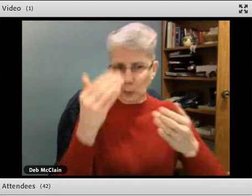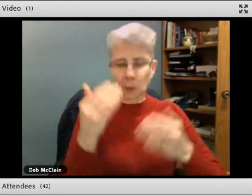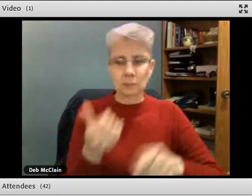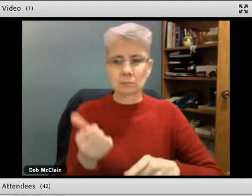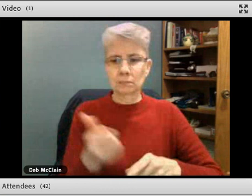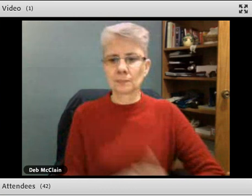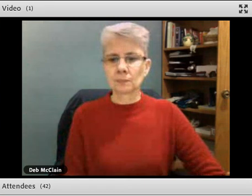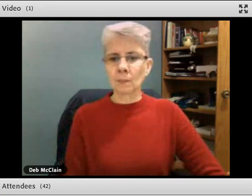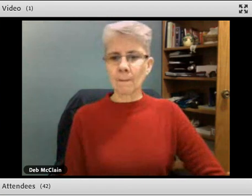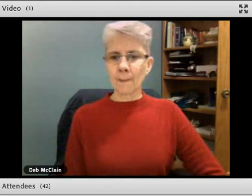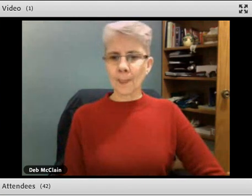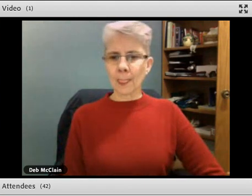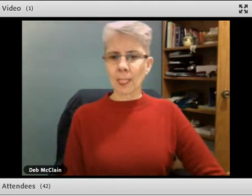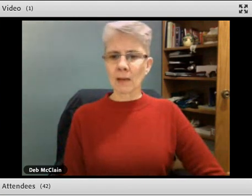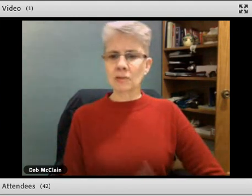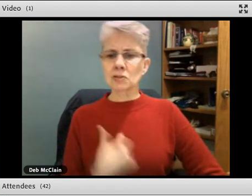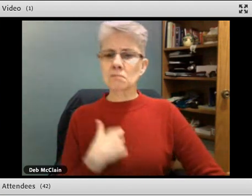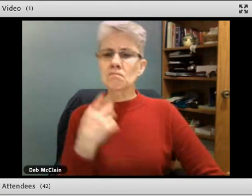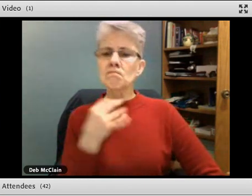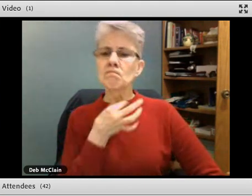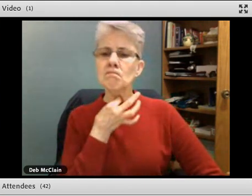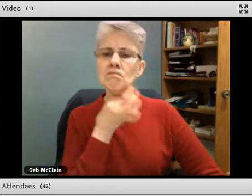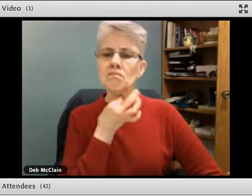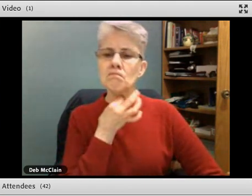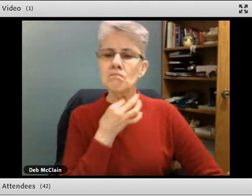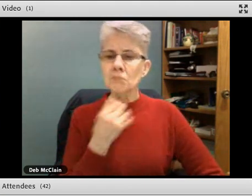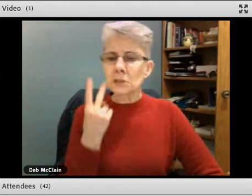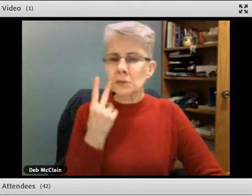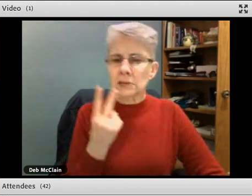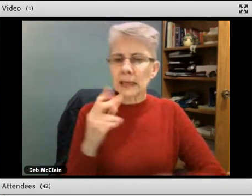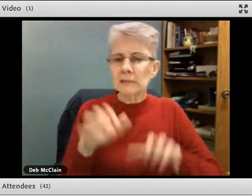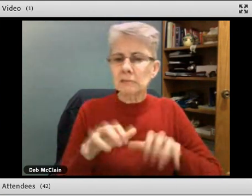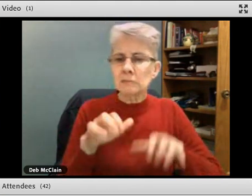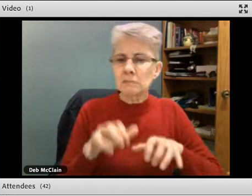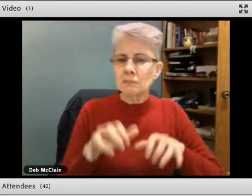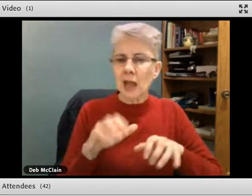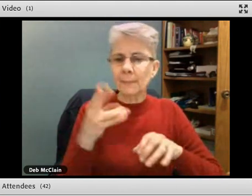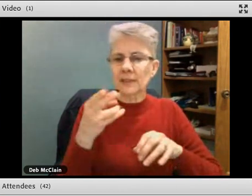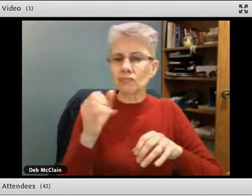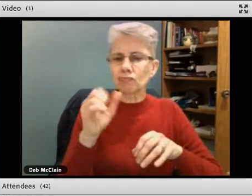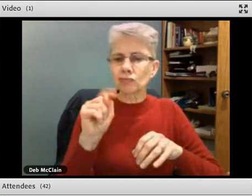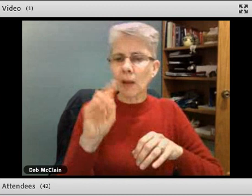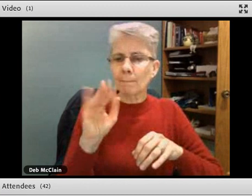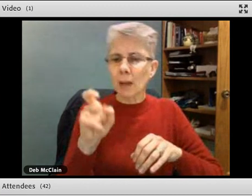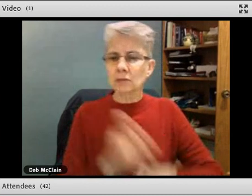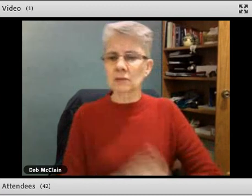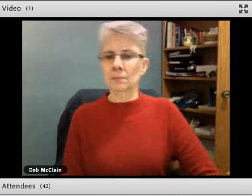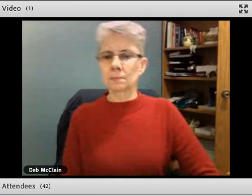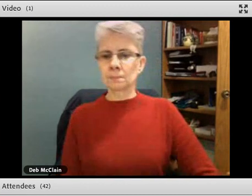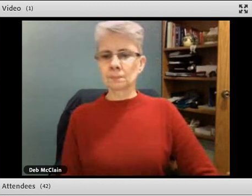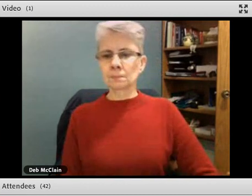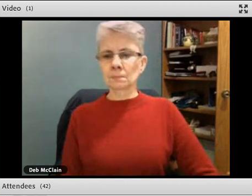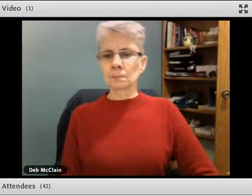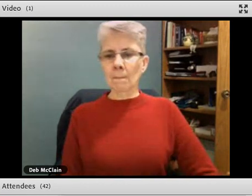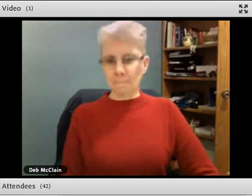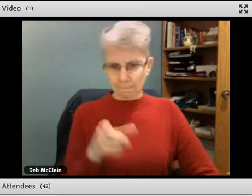Just get a sense of things as people type in answers. Okay. Yep.